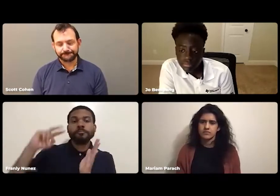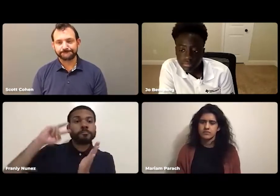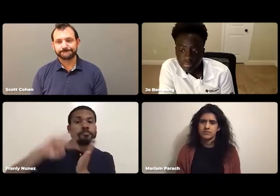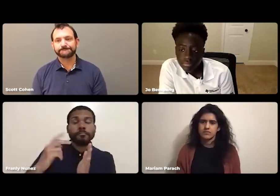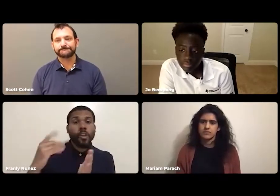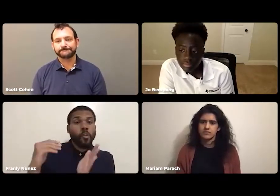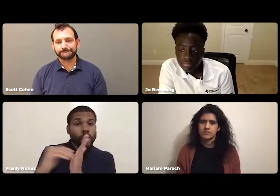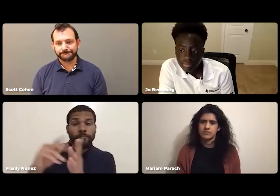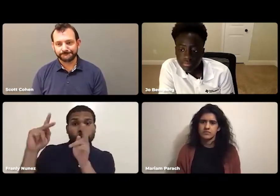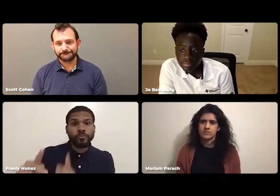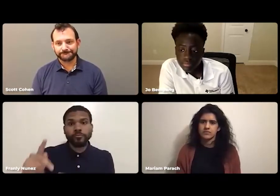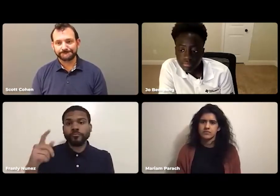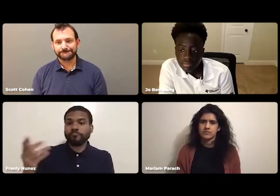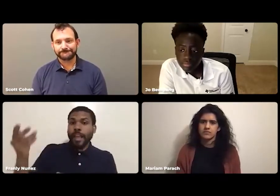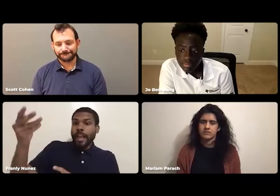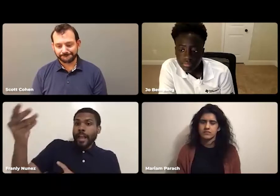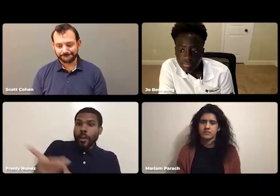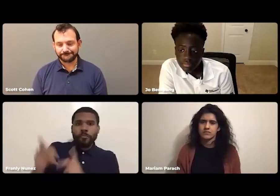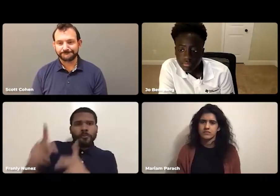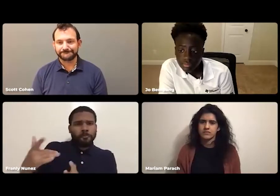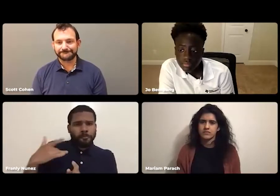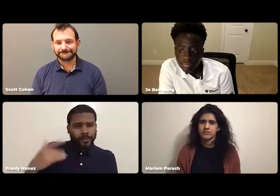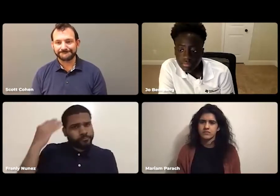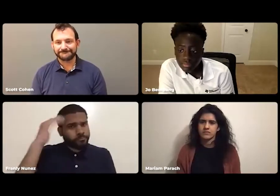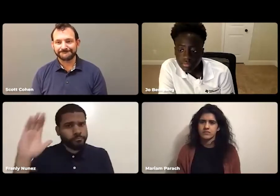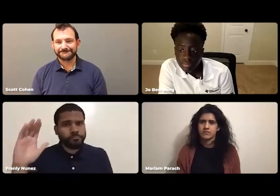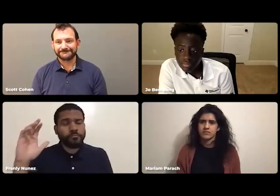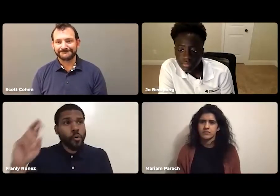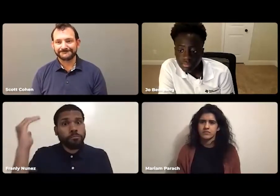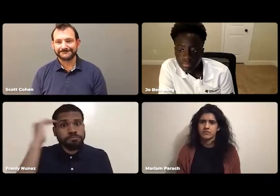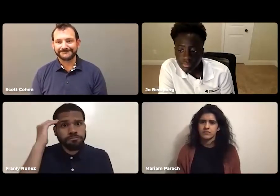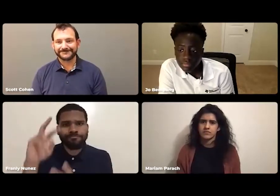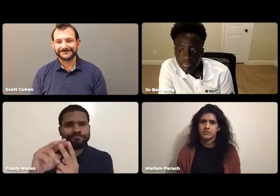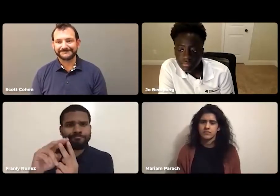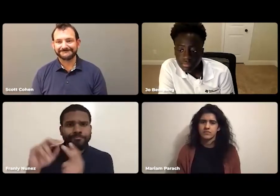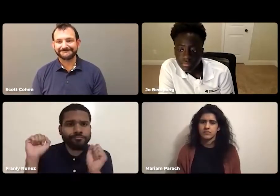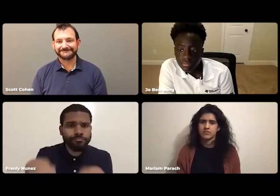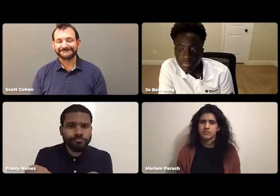There's often another agenda.